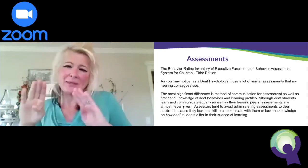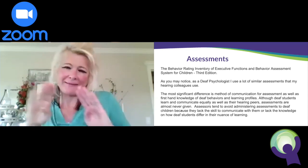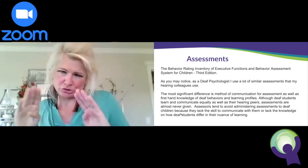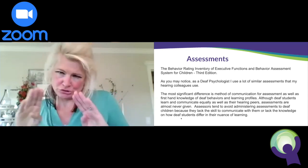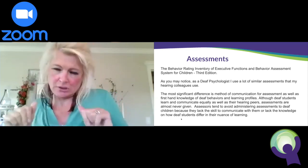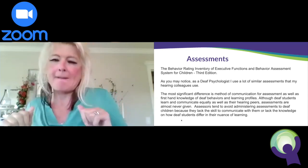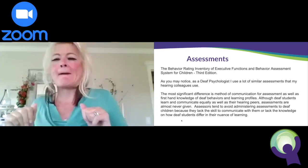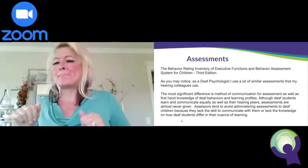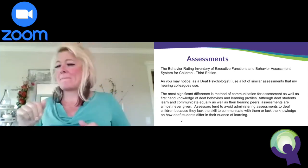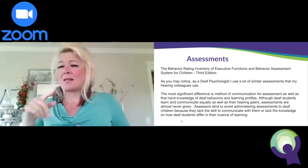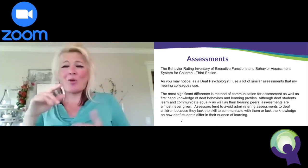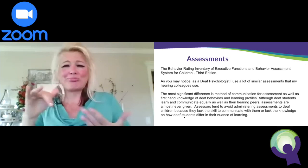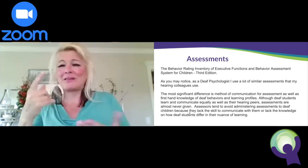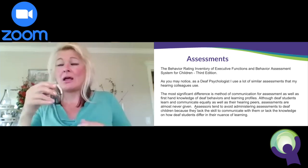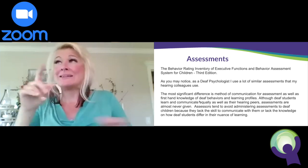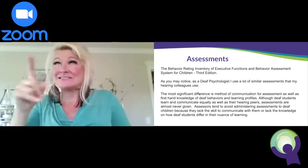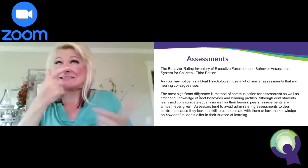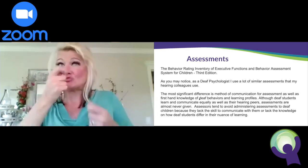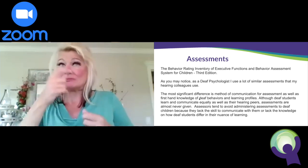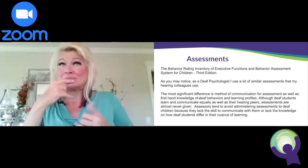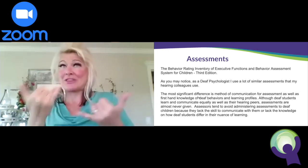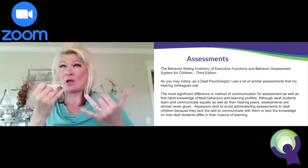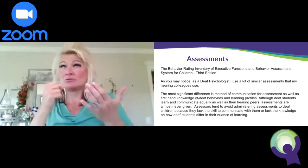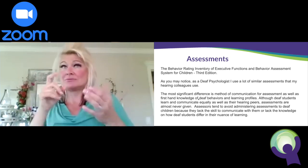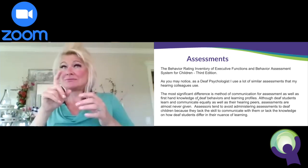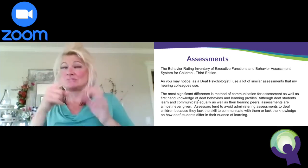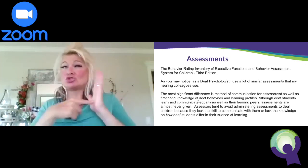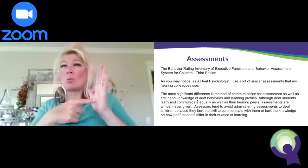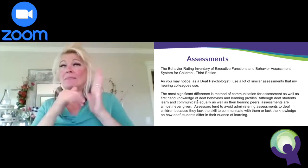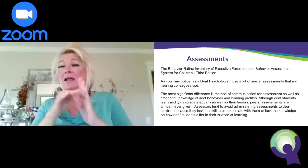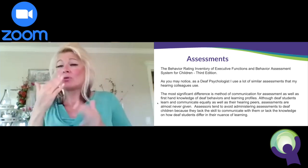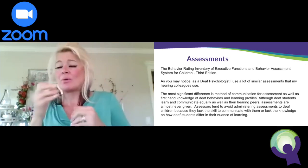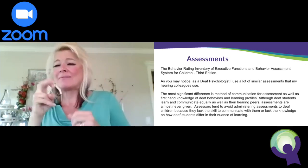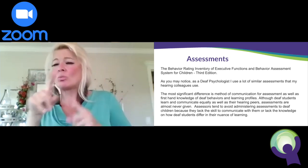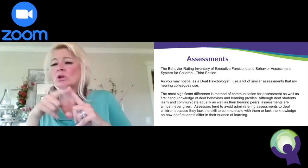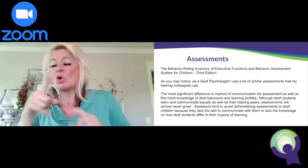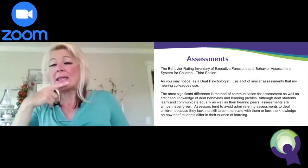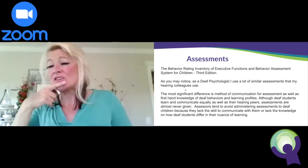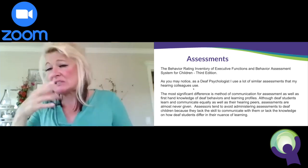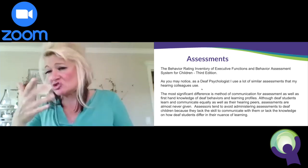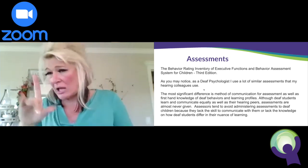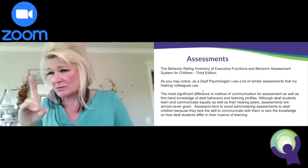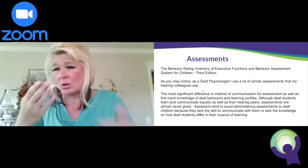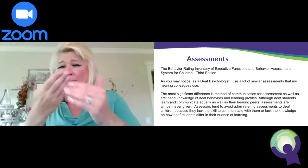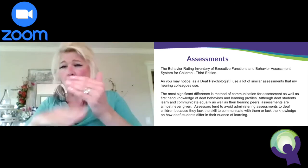course, making sure that they're understanding and looking at their behavior when you're doing assessments.